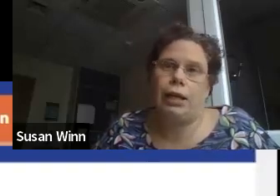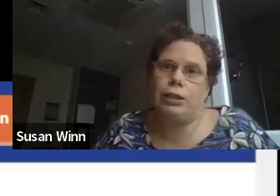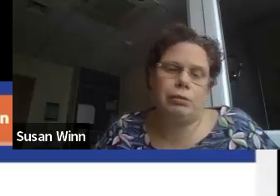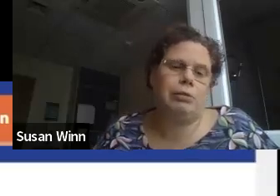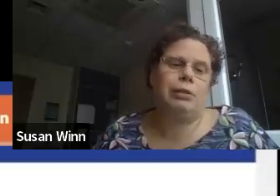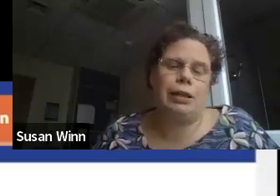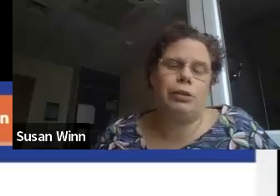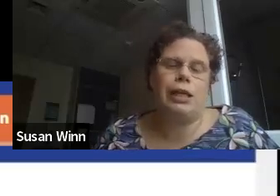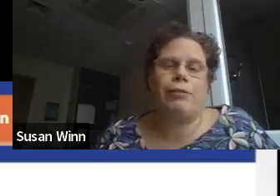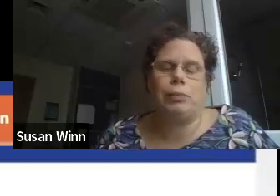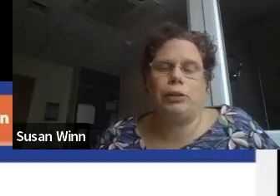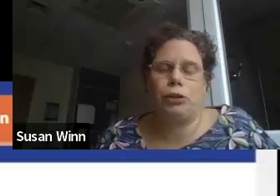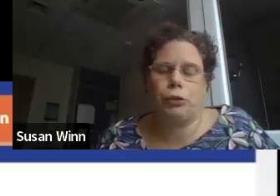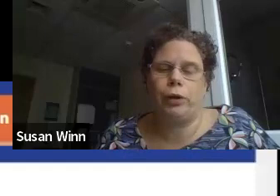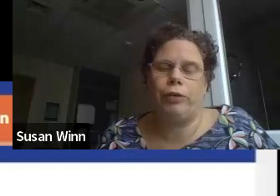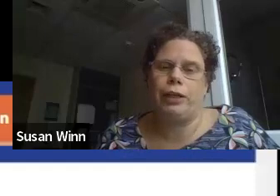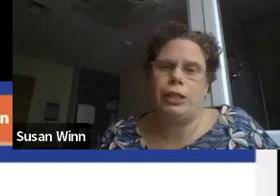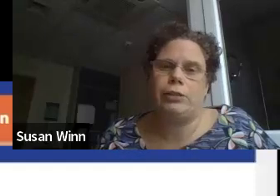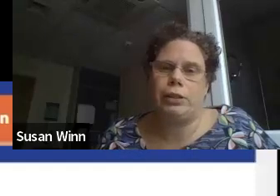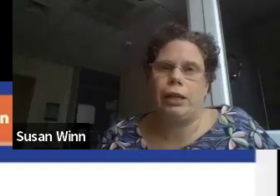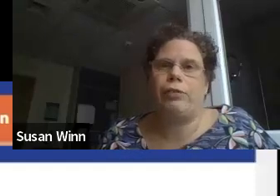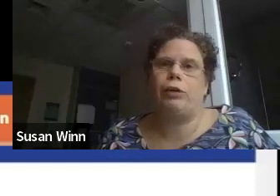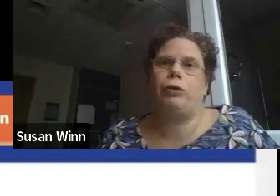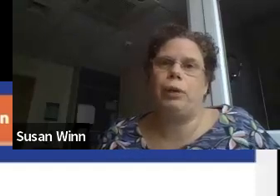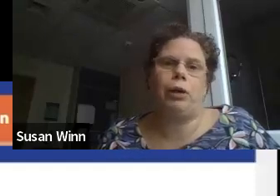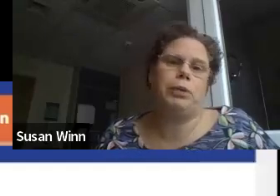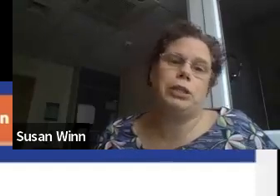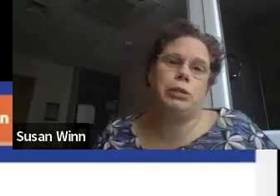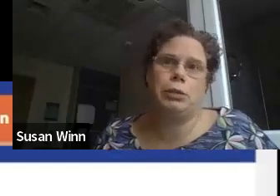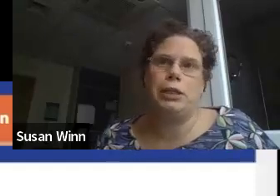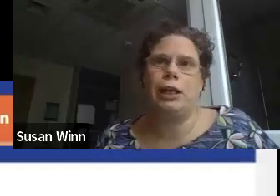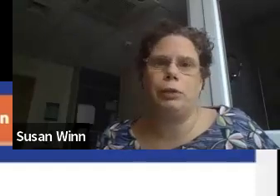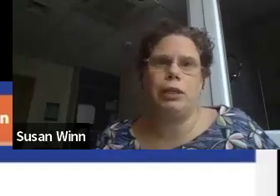That doesn't have to be just Qualified Teachers of the Deaf. That could be open to speech and language